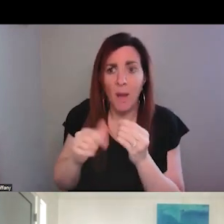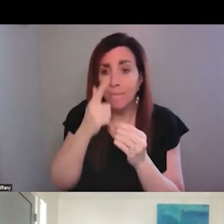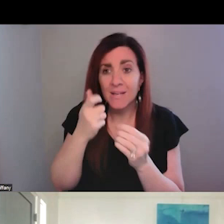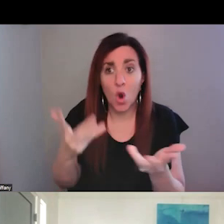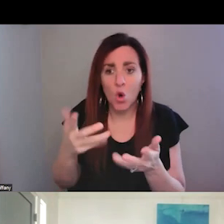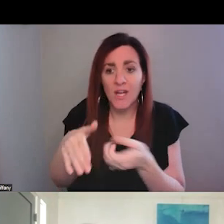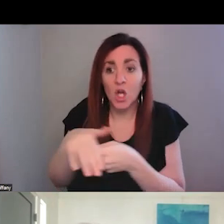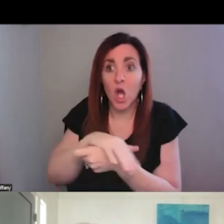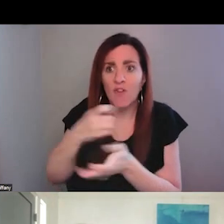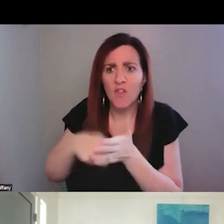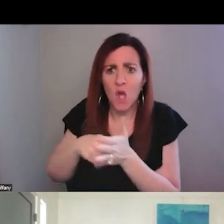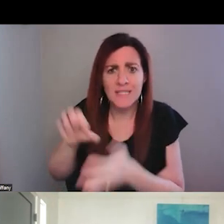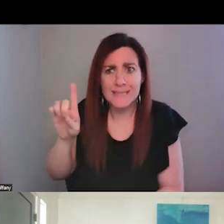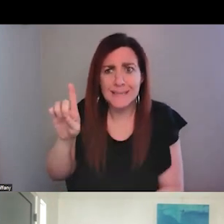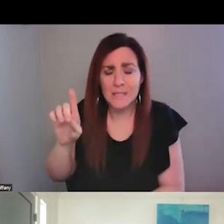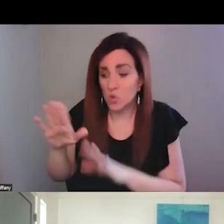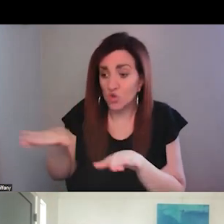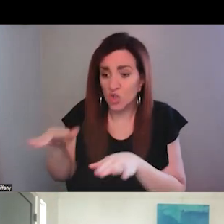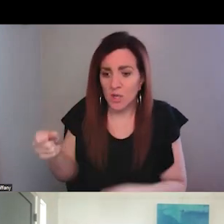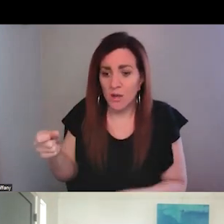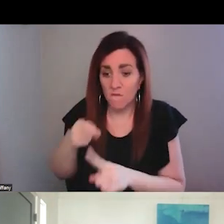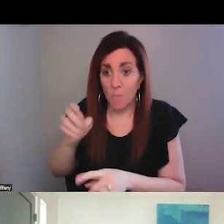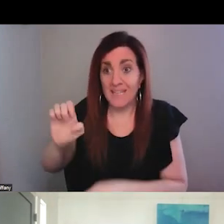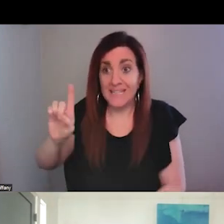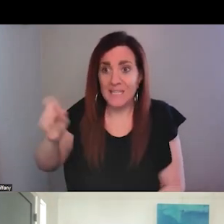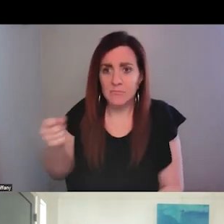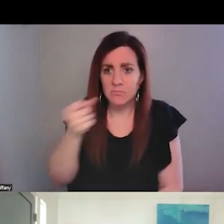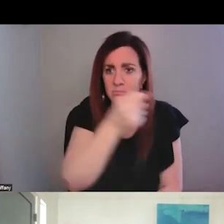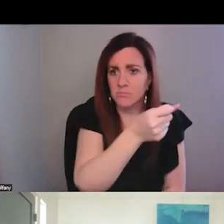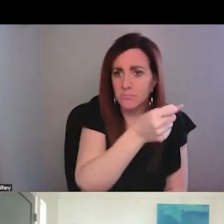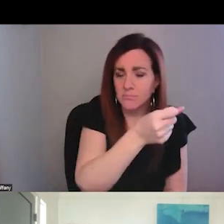THE ED OUT OF THE EMERGENCY ROOM AND GETTING GRANTS FROM SAMHSA